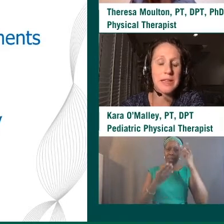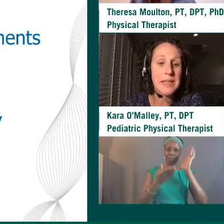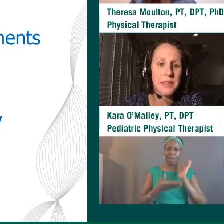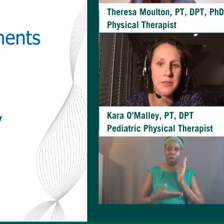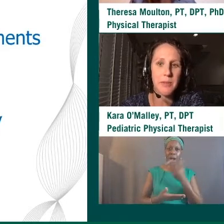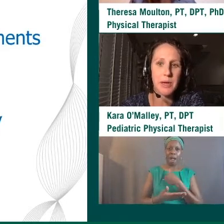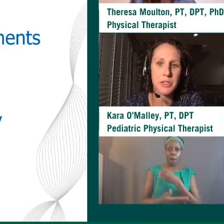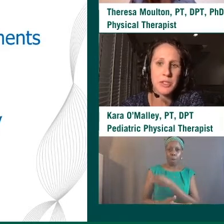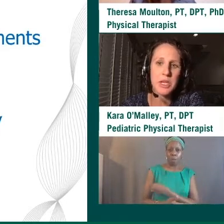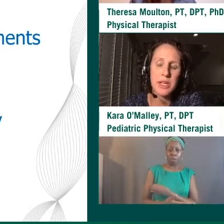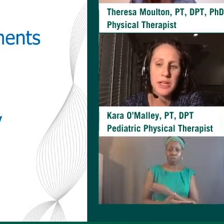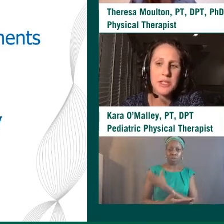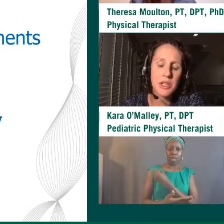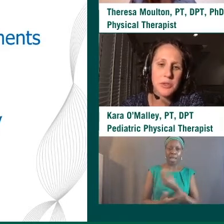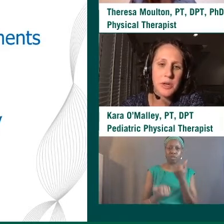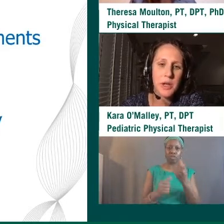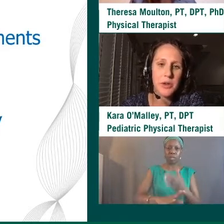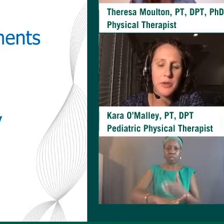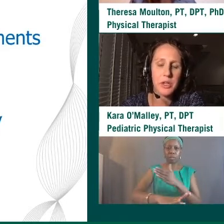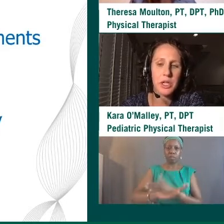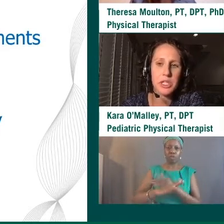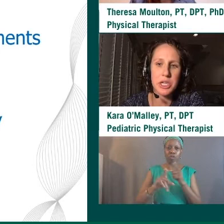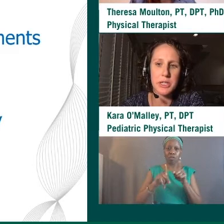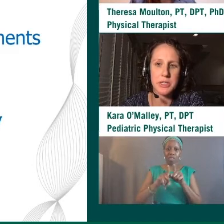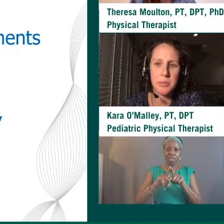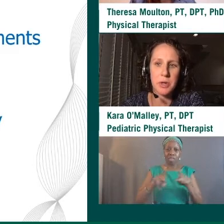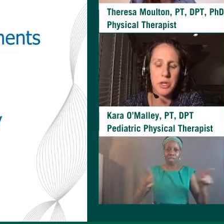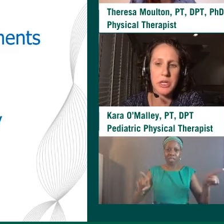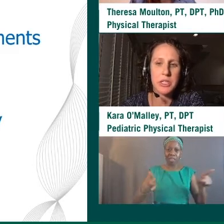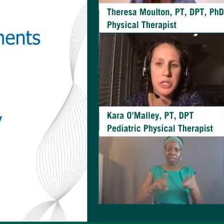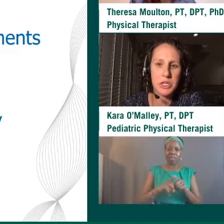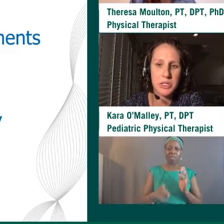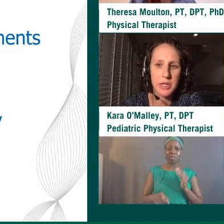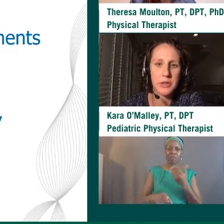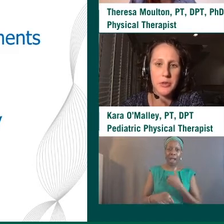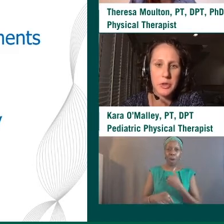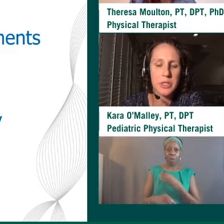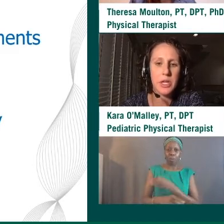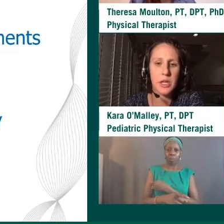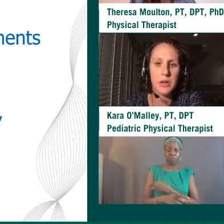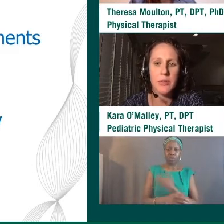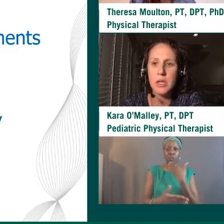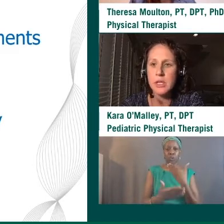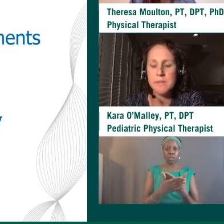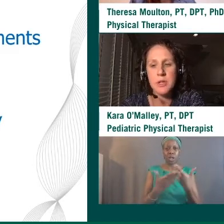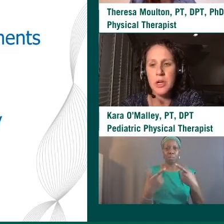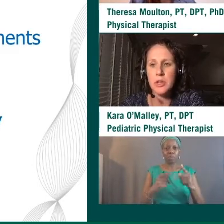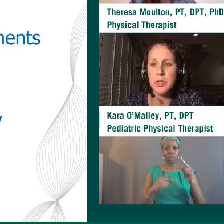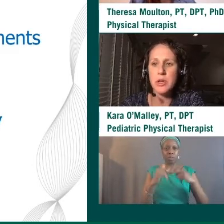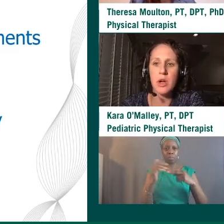the length of our muscles that's also another really good chance to build it into your daily routine of, you know,